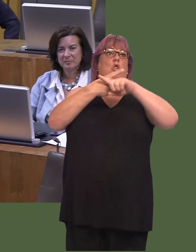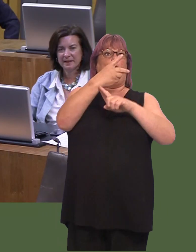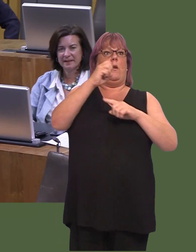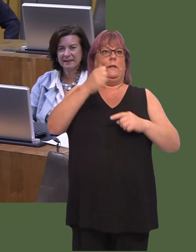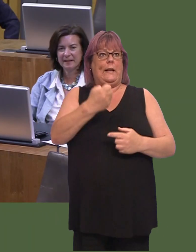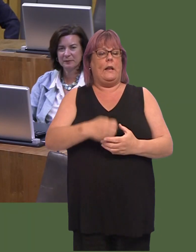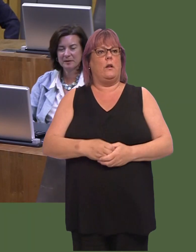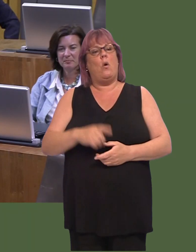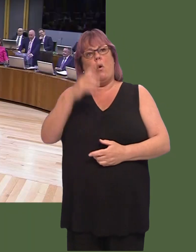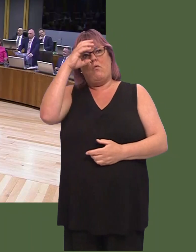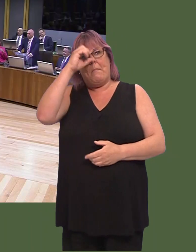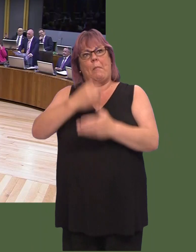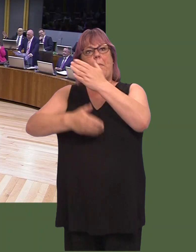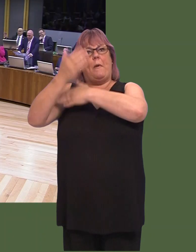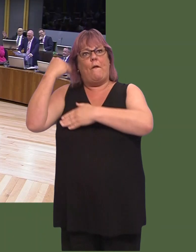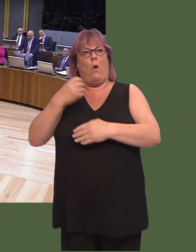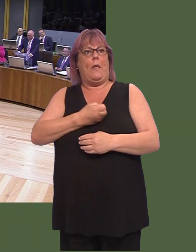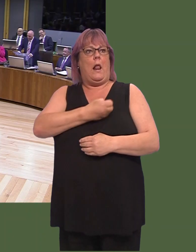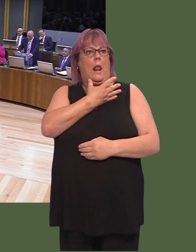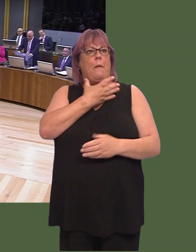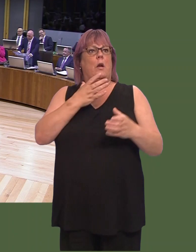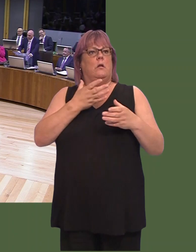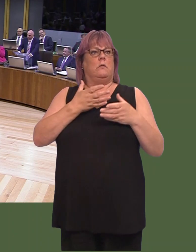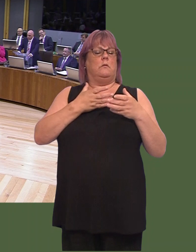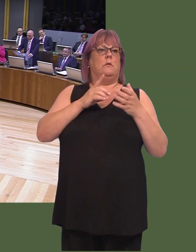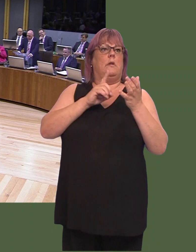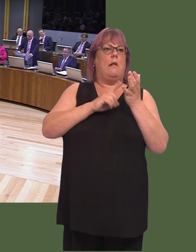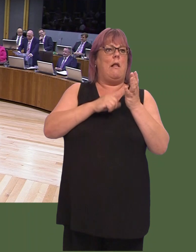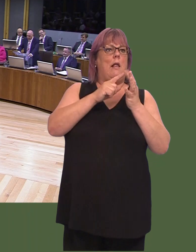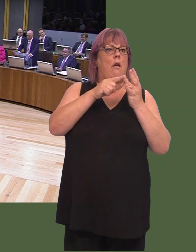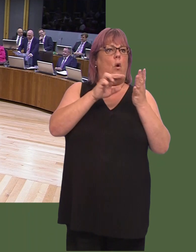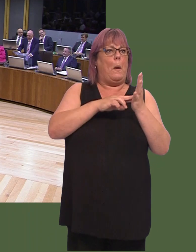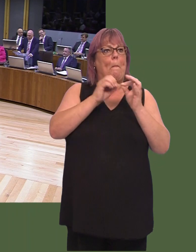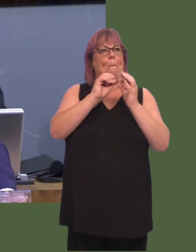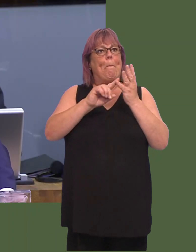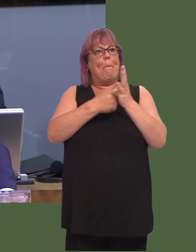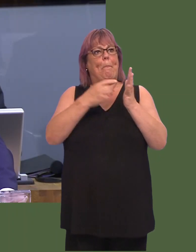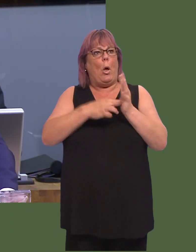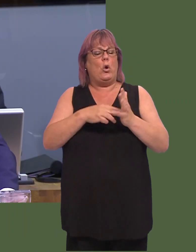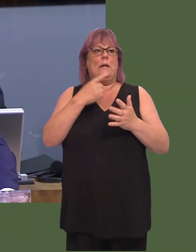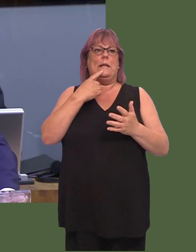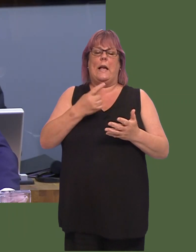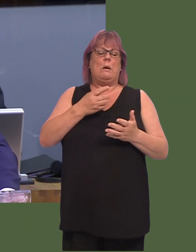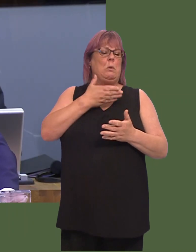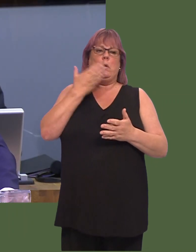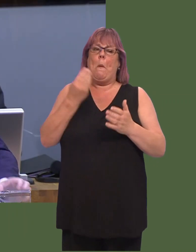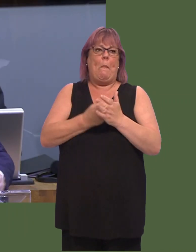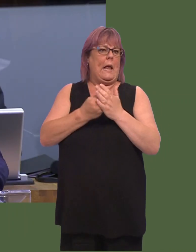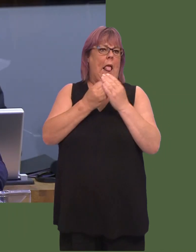We all remember the former Labour Chief Secretary to the Treasury, Liam Byrne, who said there was no money left.